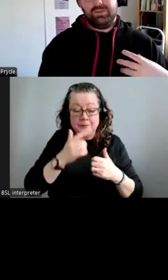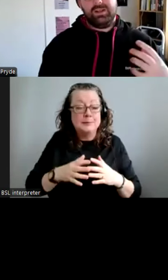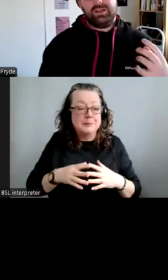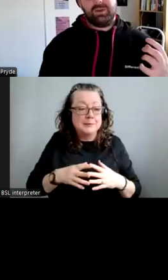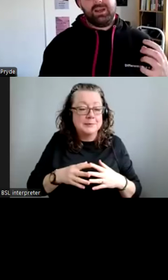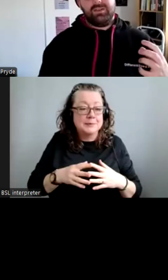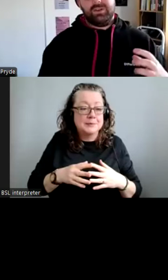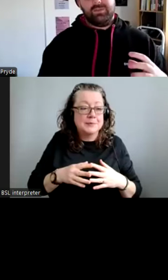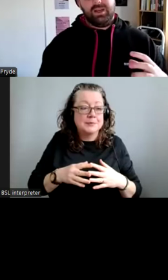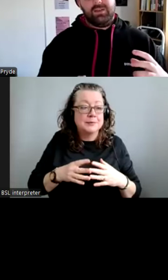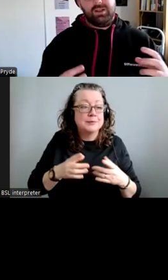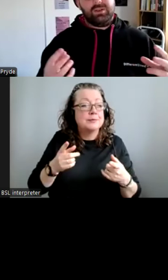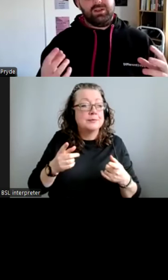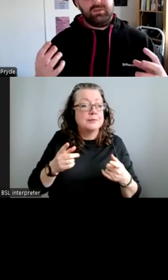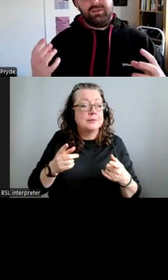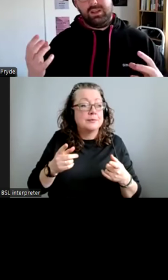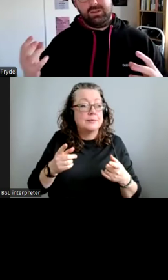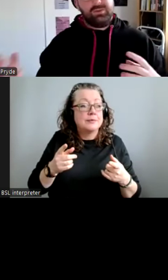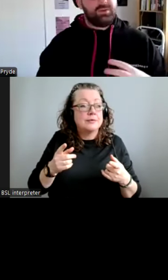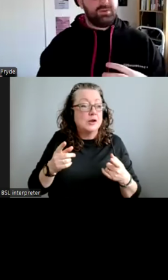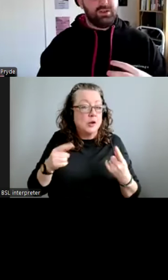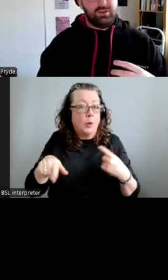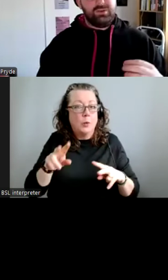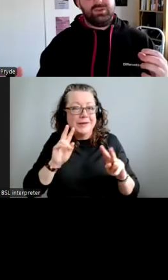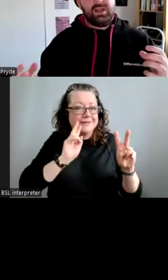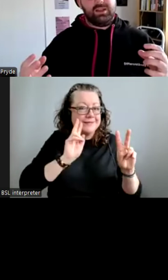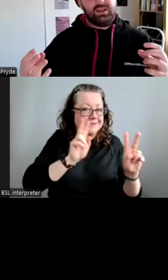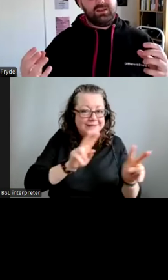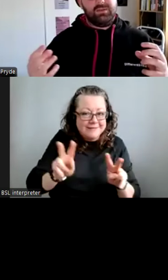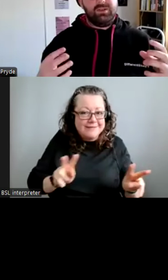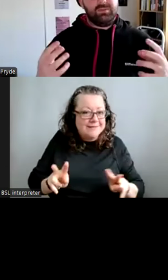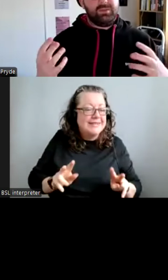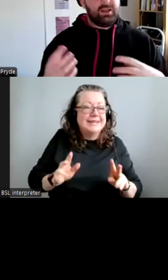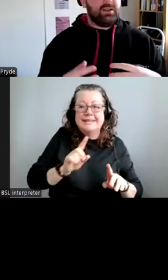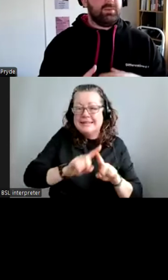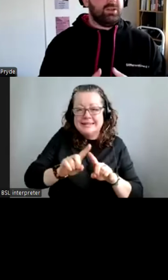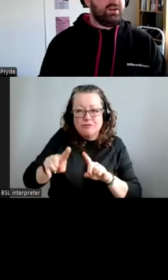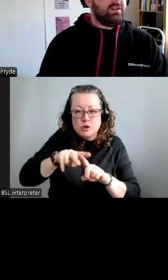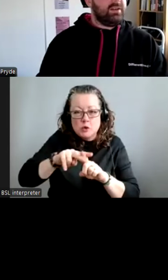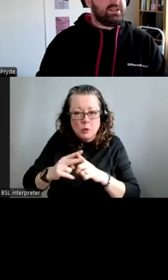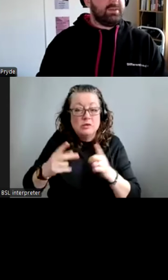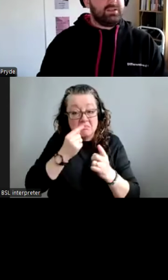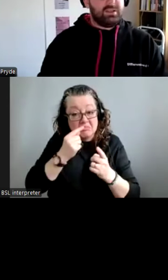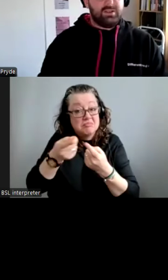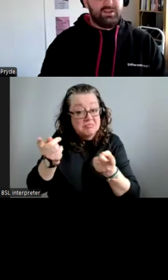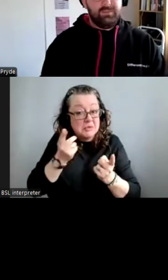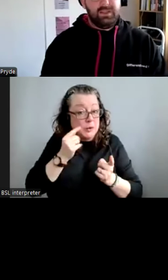so bringing us back from having a look at the tools which we can use and then jumping back into how we chart our accessibility journey.